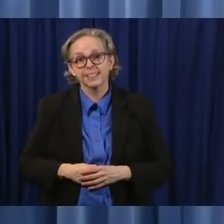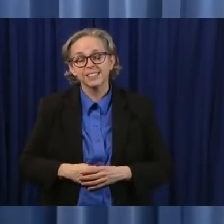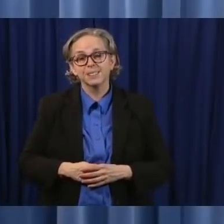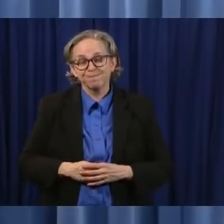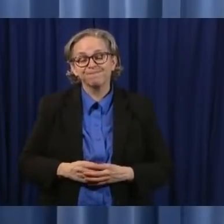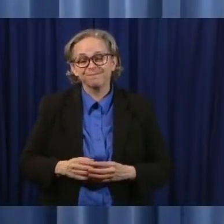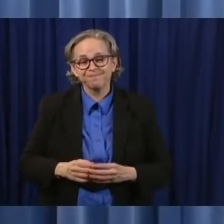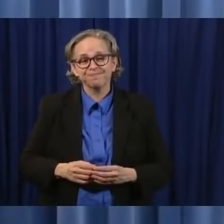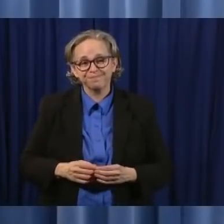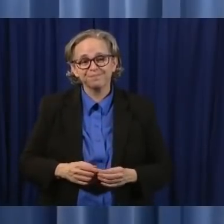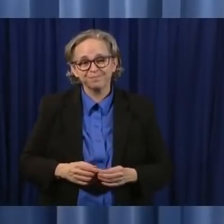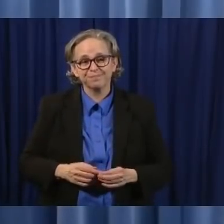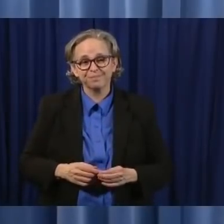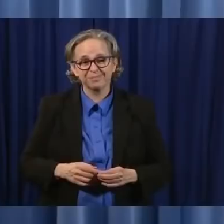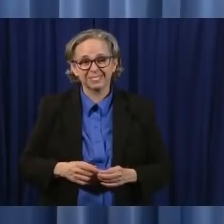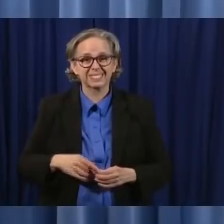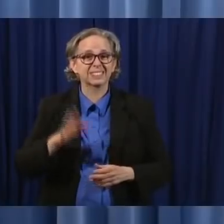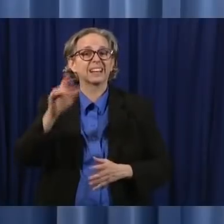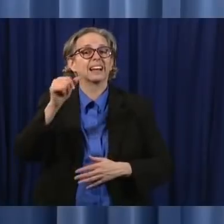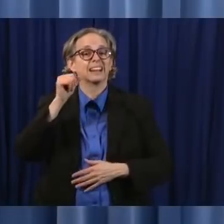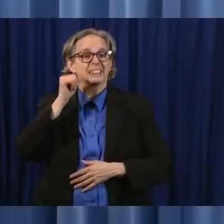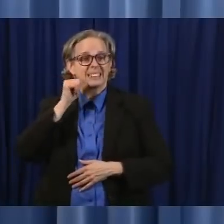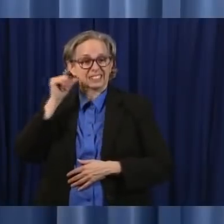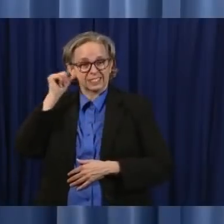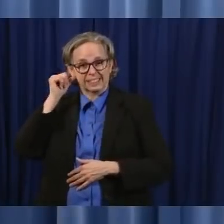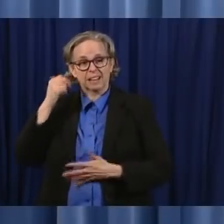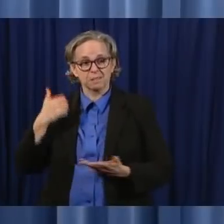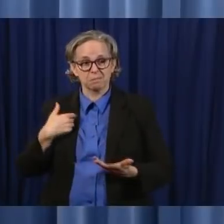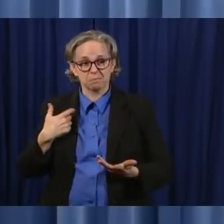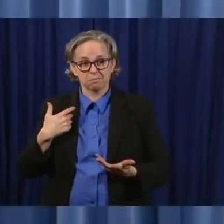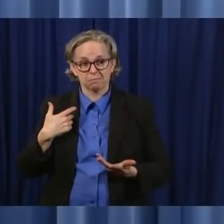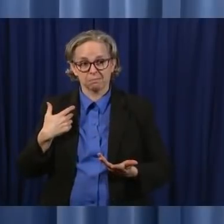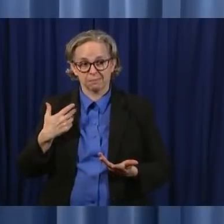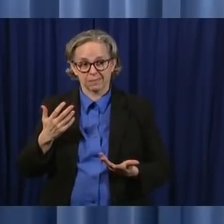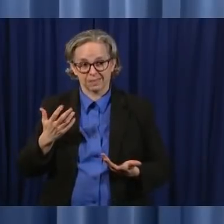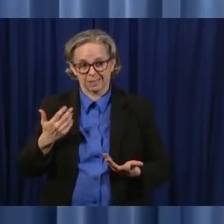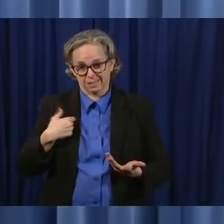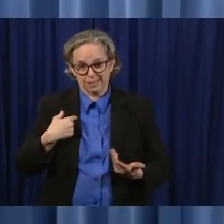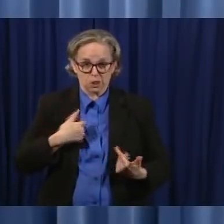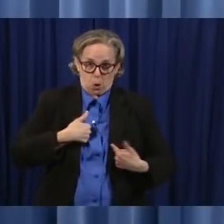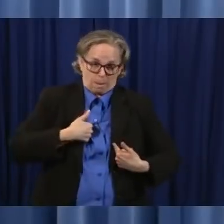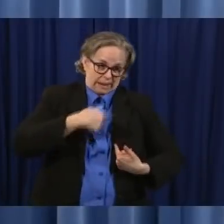THE STATE. WE DID GET CALLS ABOUT PEOPLE WHO ARE HAPPY BUT WE ALSO GOT CALLS FROM PEOPLE WHO WERE CONFUSED. SO LET ME TRY TO CLARIFY THAT TODAY.